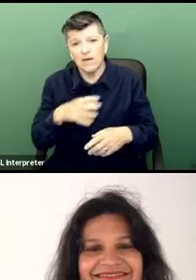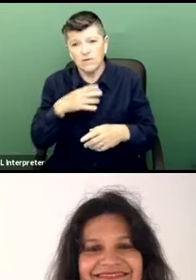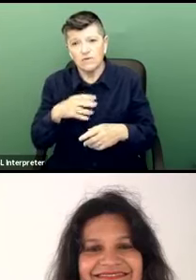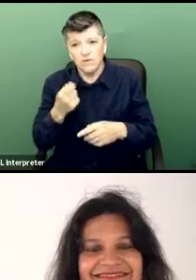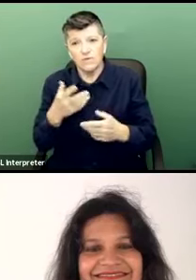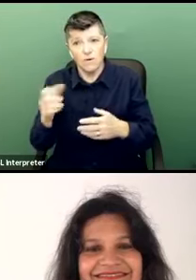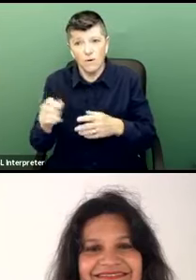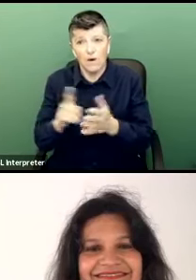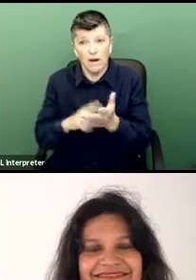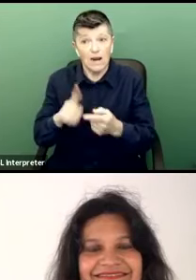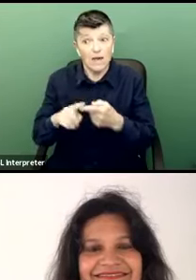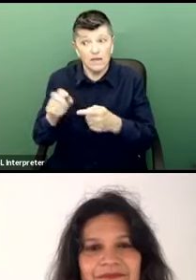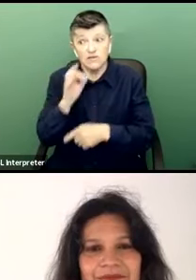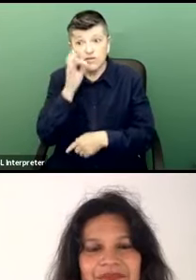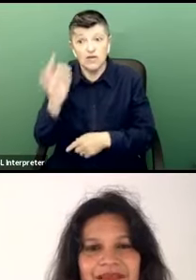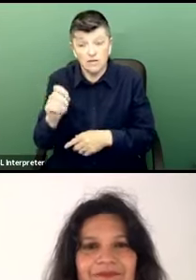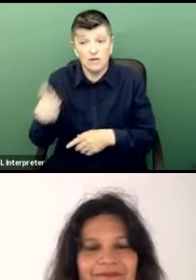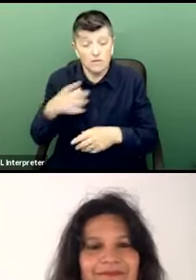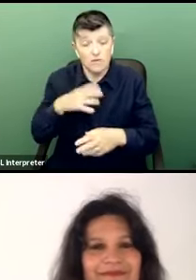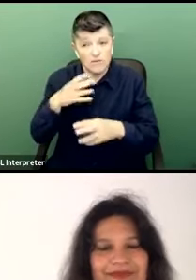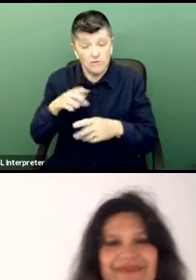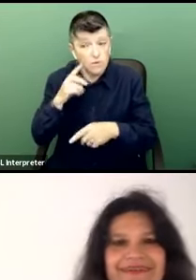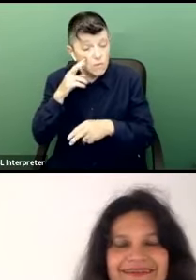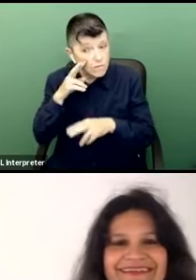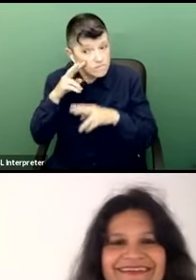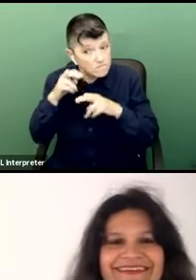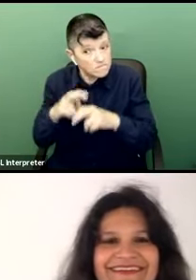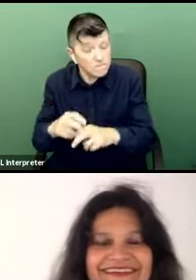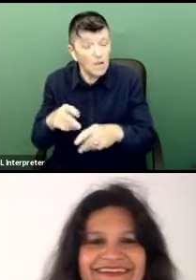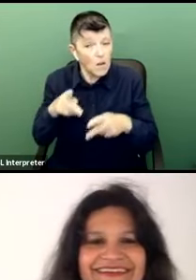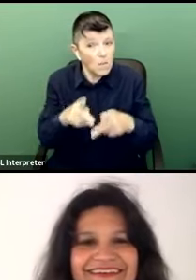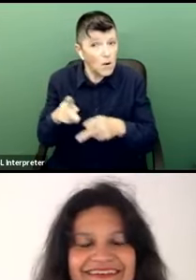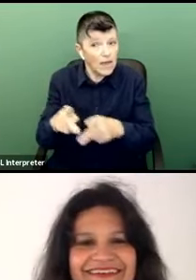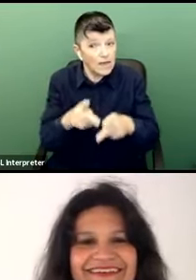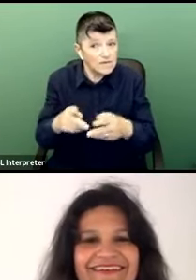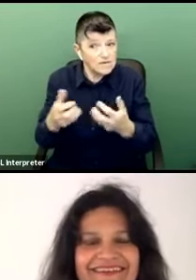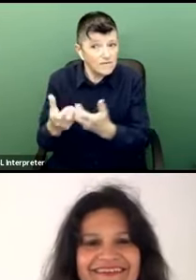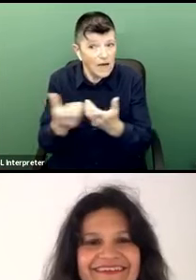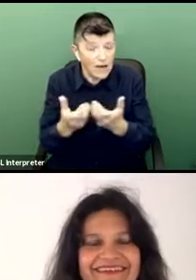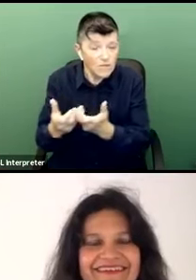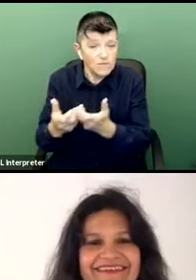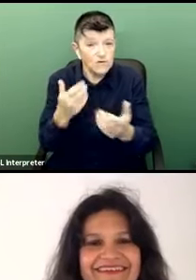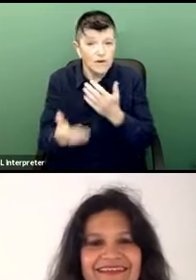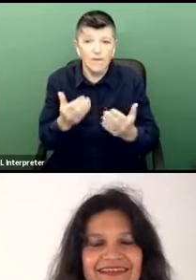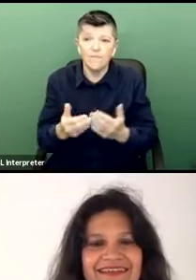great excitement and I hope we will continue